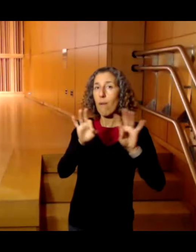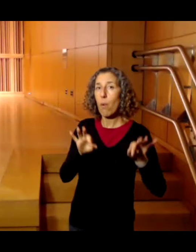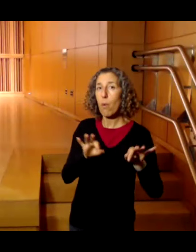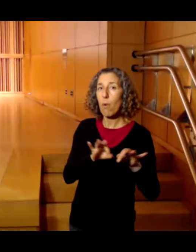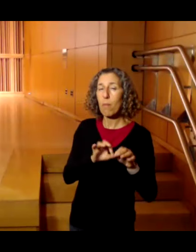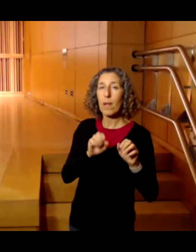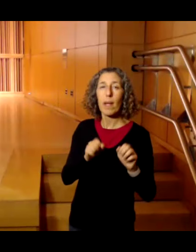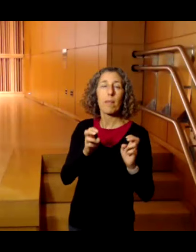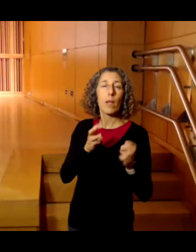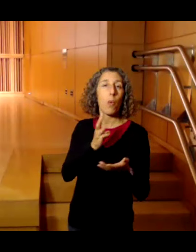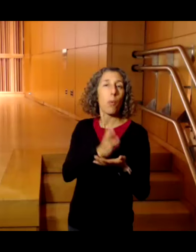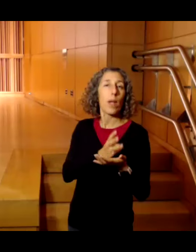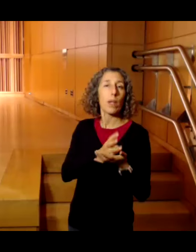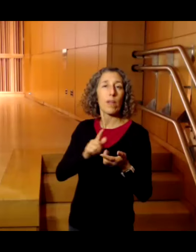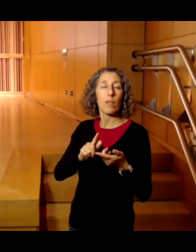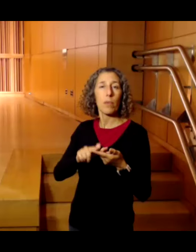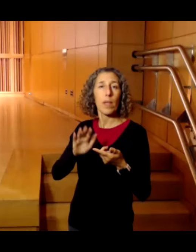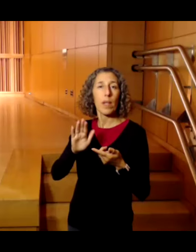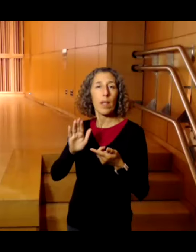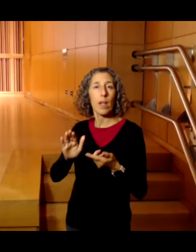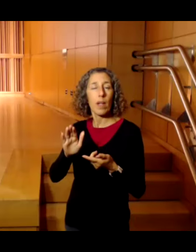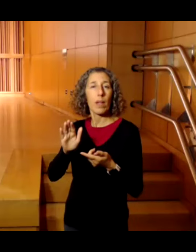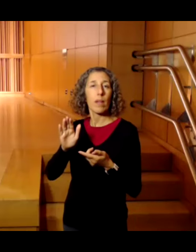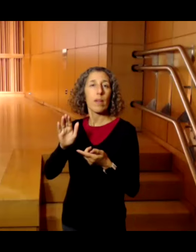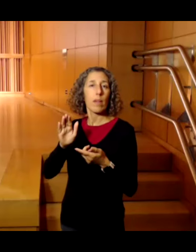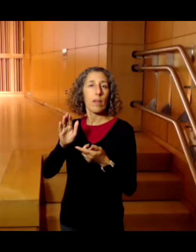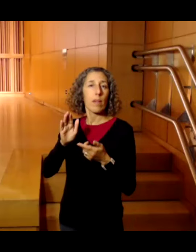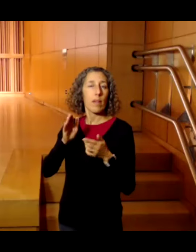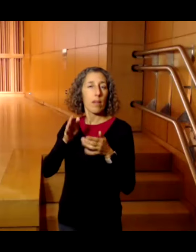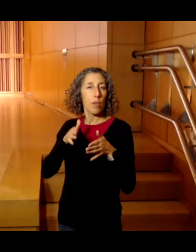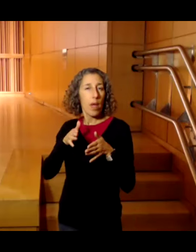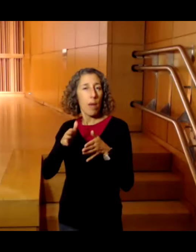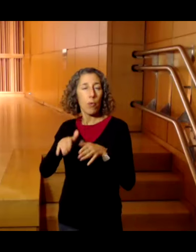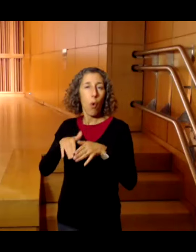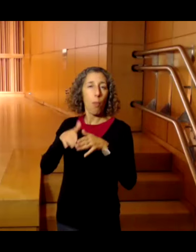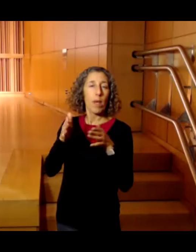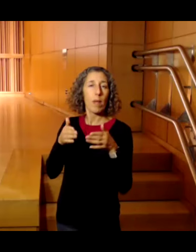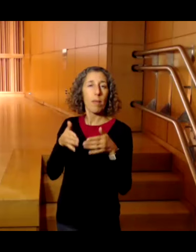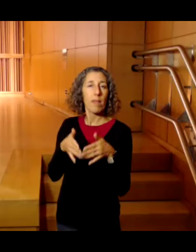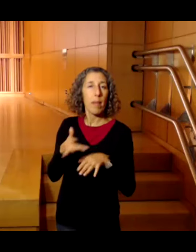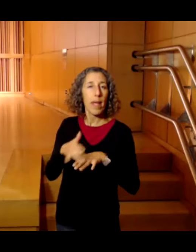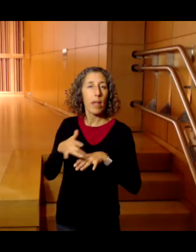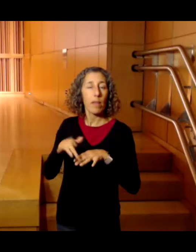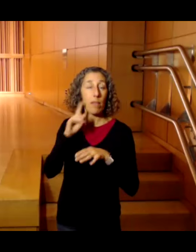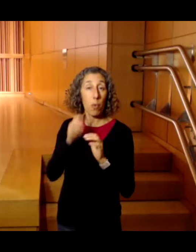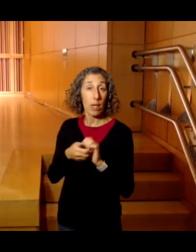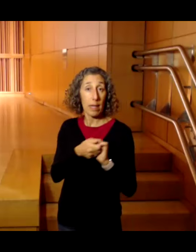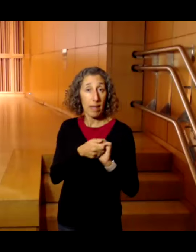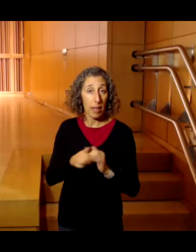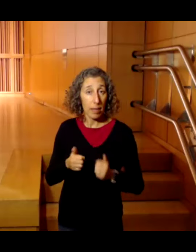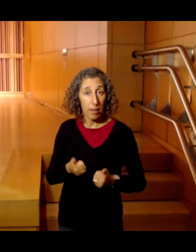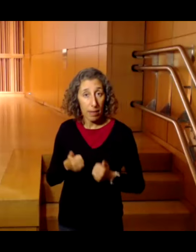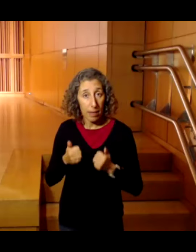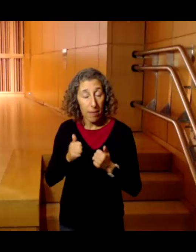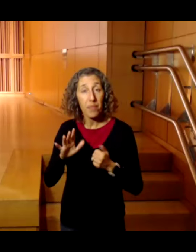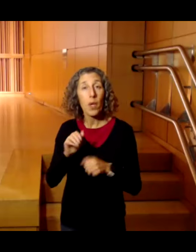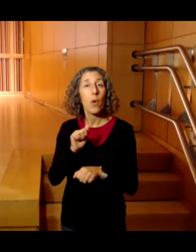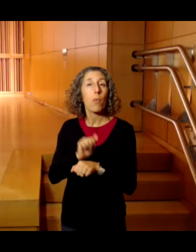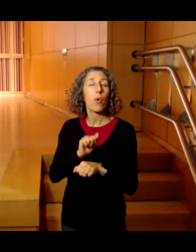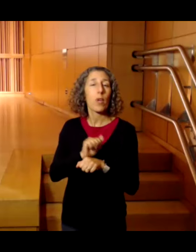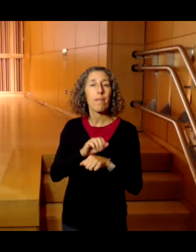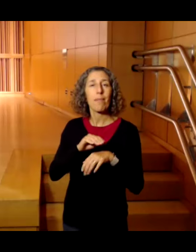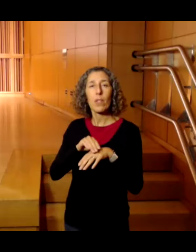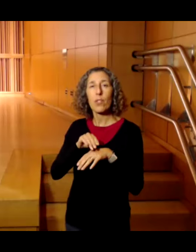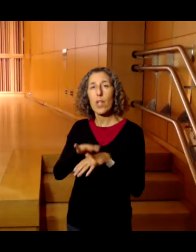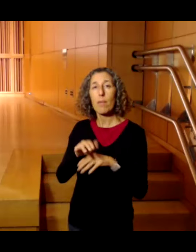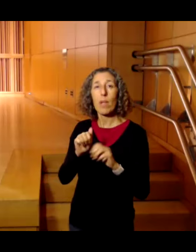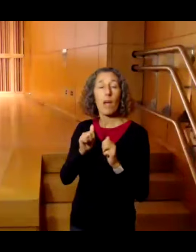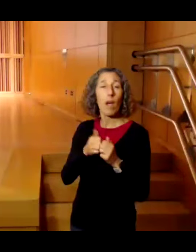of dispossession, while opening space for collective life. His work has shaped how readers, artists, and critiques think about entanglements of race.